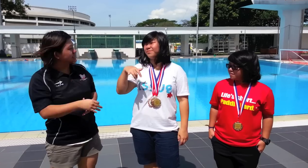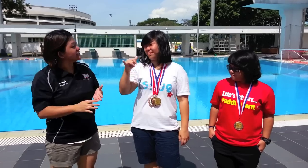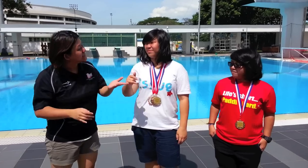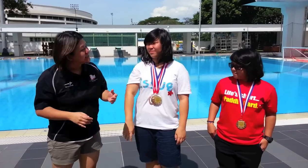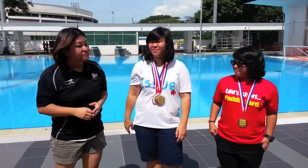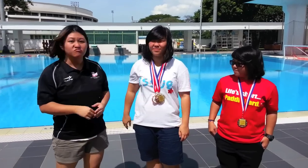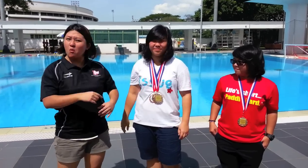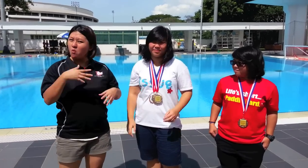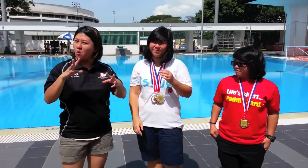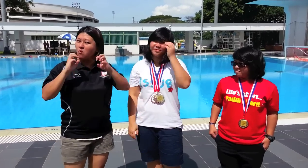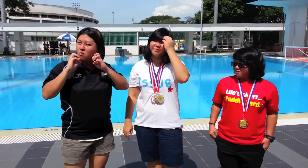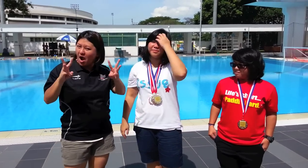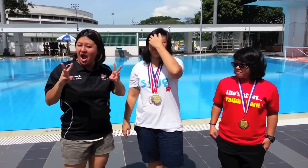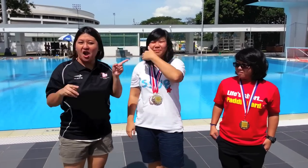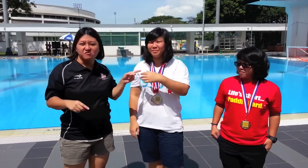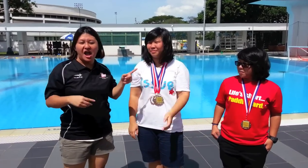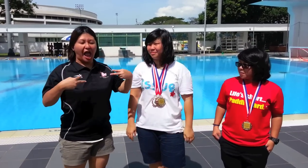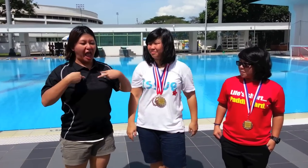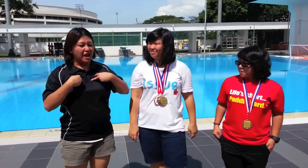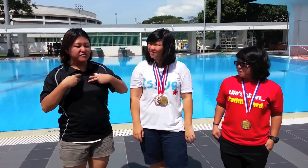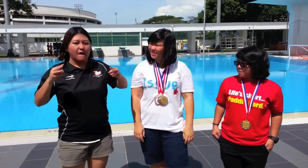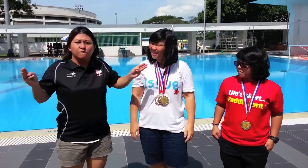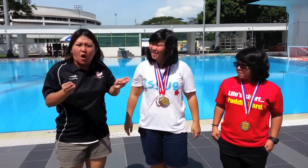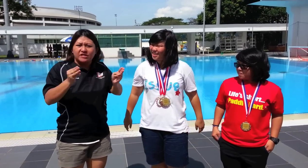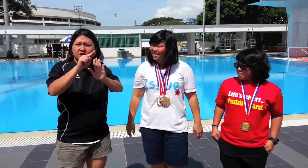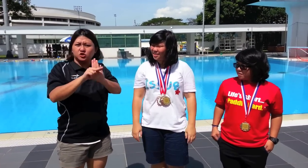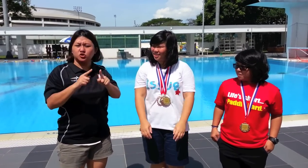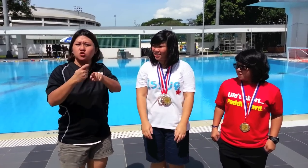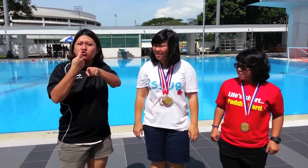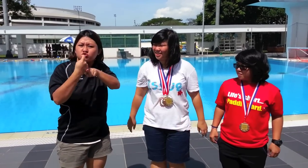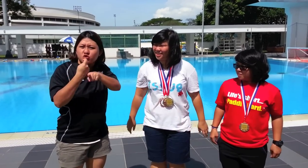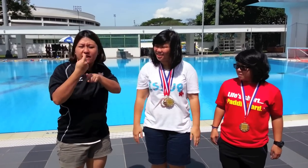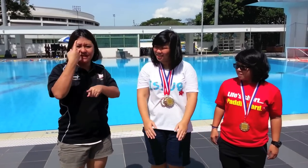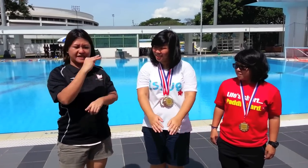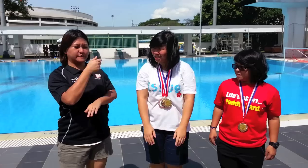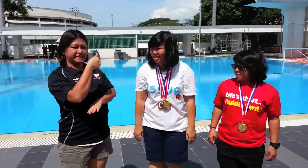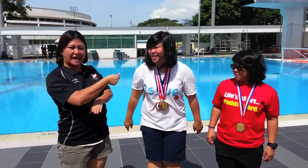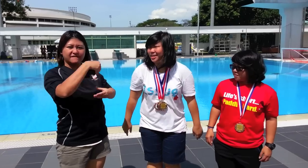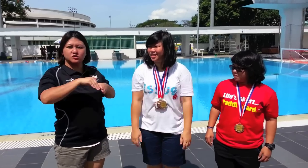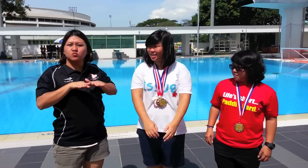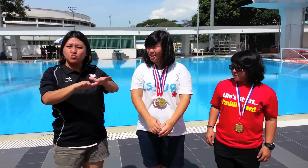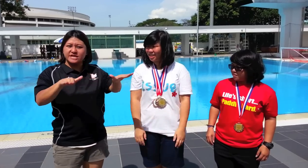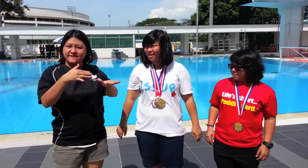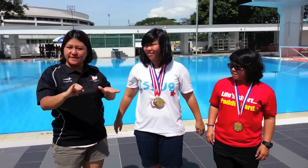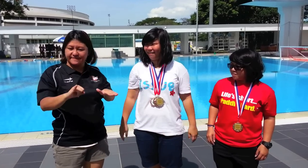Wei Ling & Joey: Yes. Wow, they have the motivation to train for themselves in their swimming.